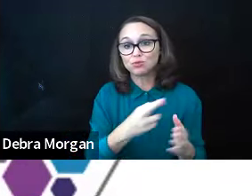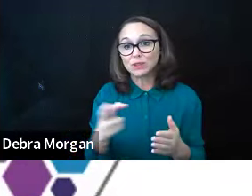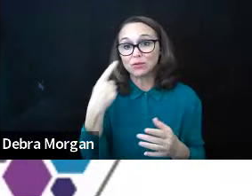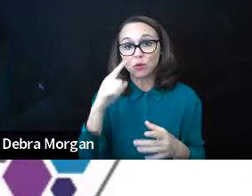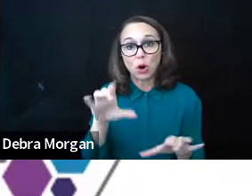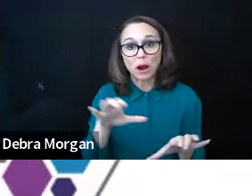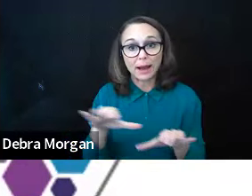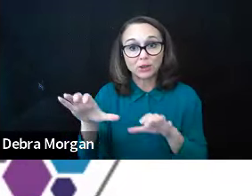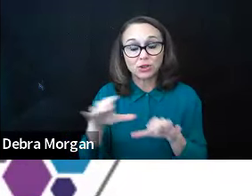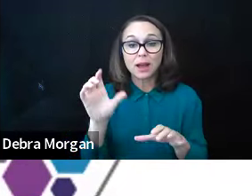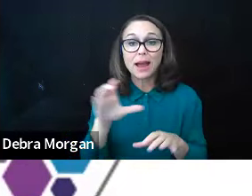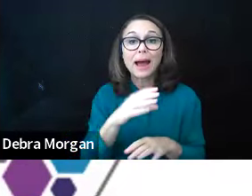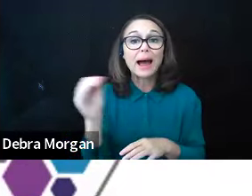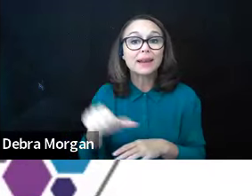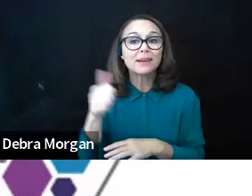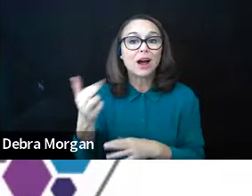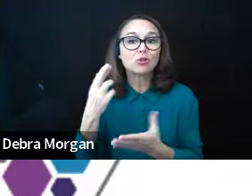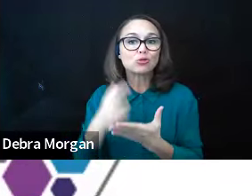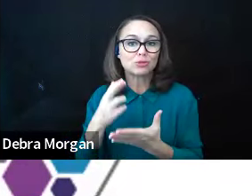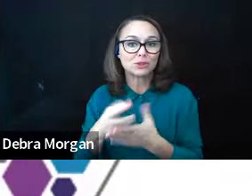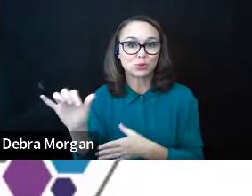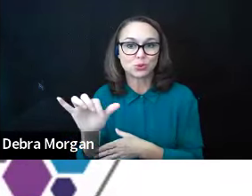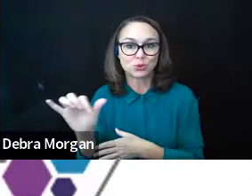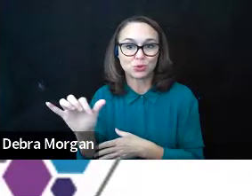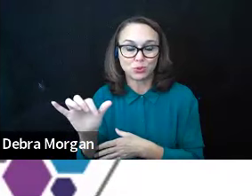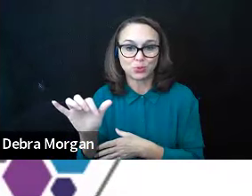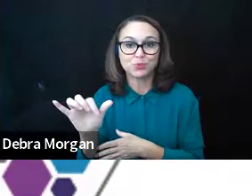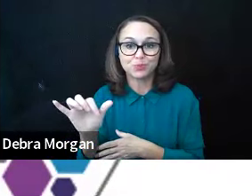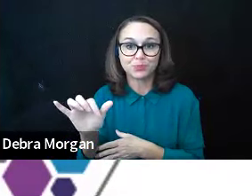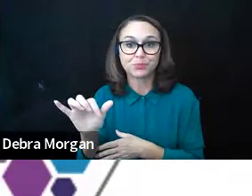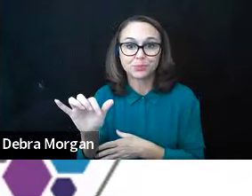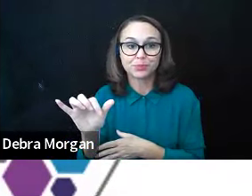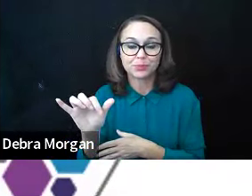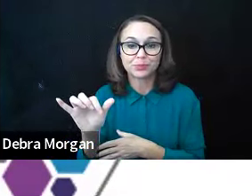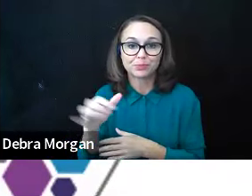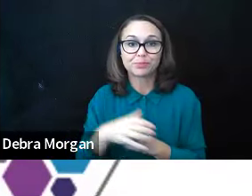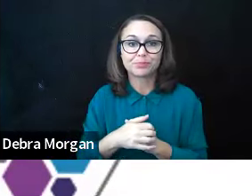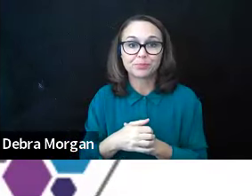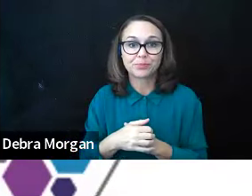our other resources for Mac for action, in their communities. So I just wanted to highlight this.